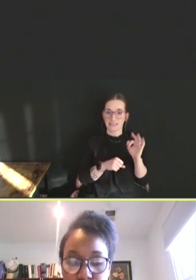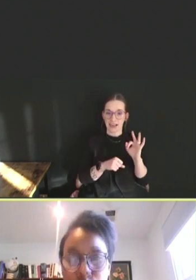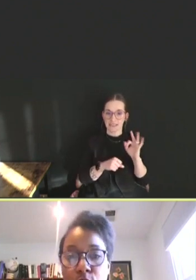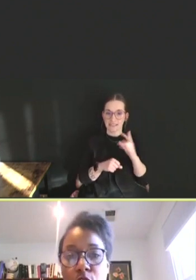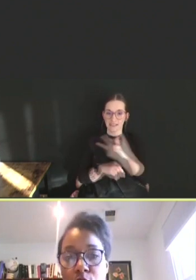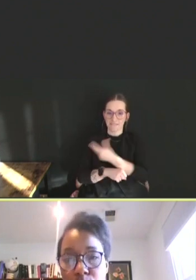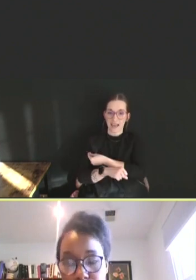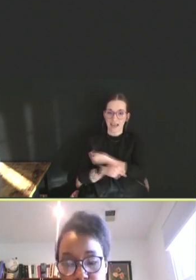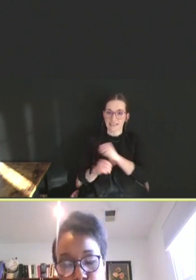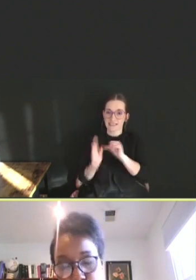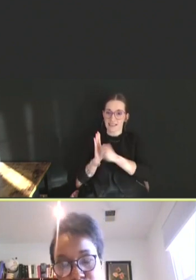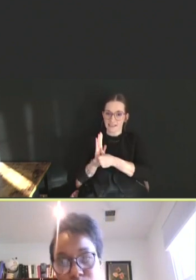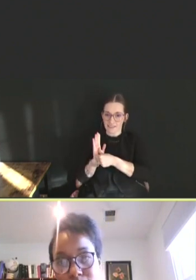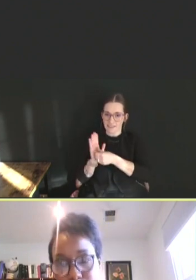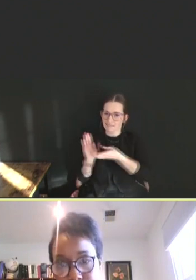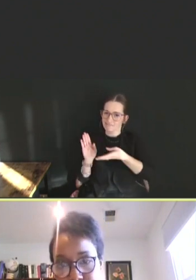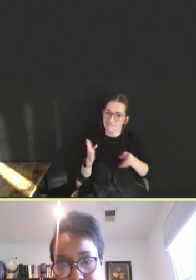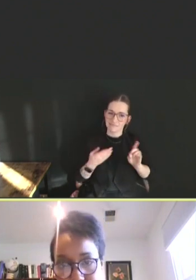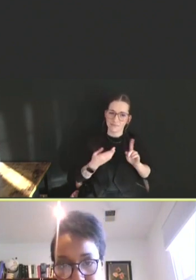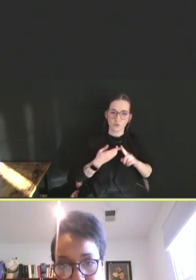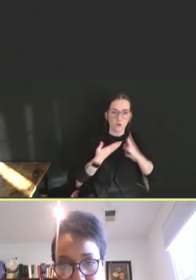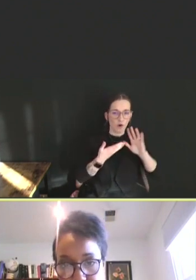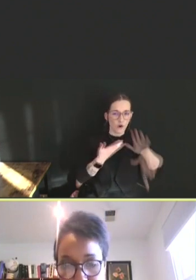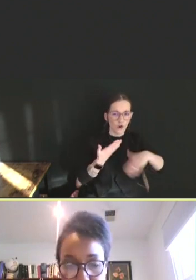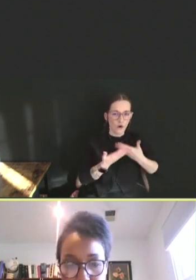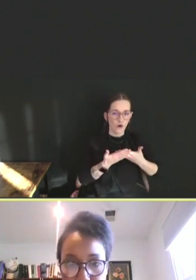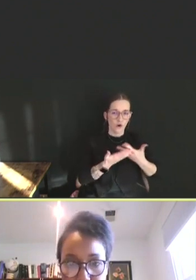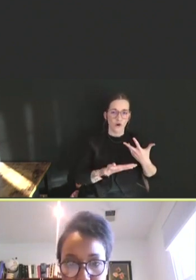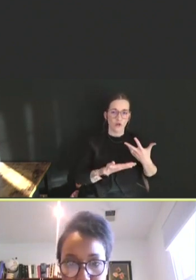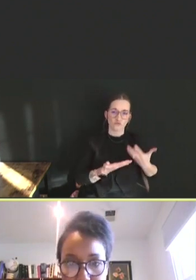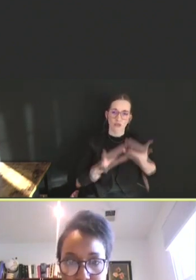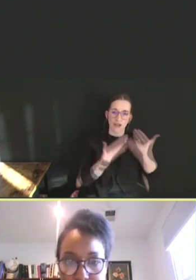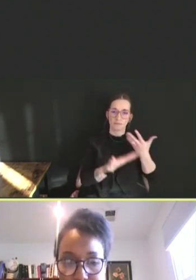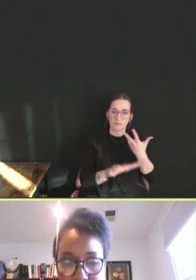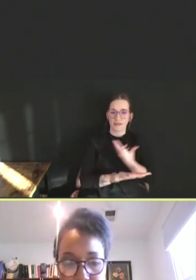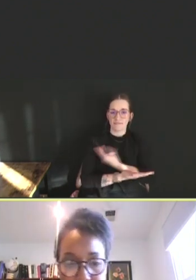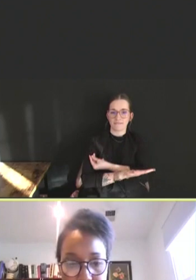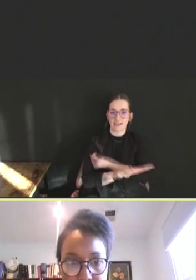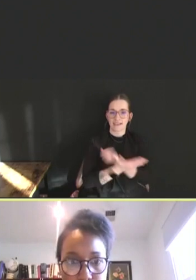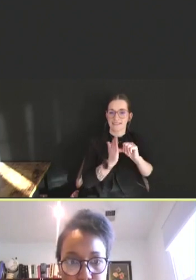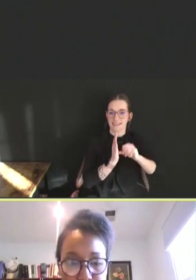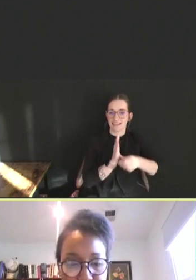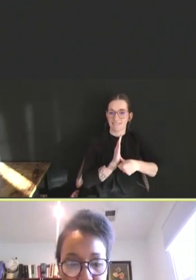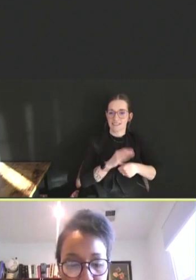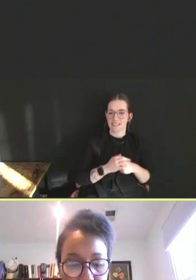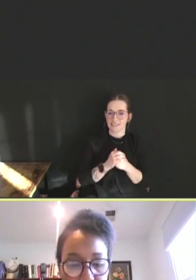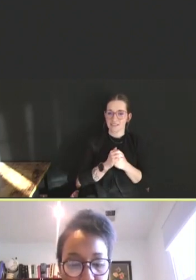to an all routinely recommended vaccine emphasis. Next slide, please.